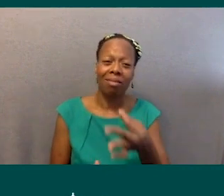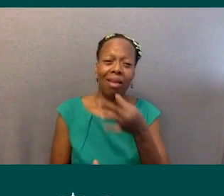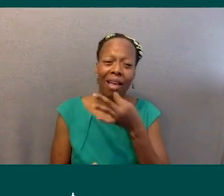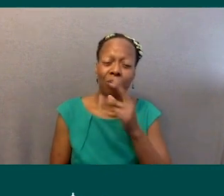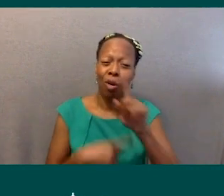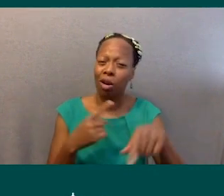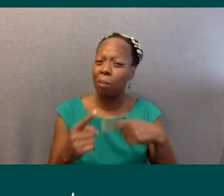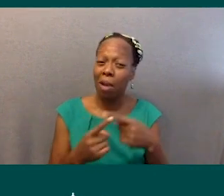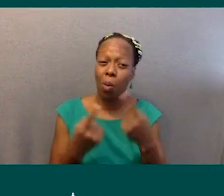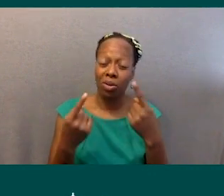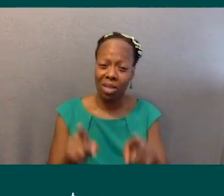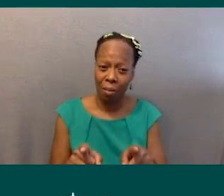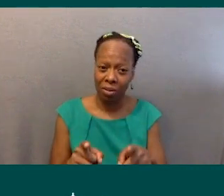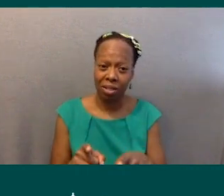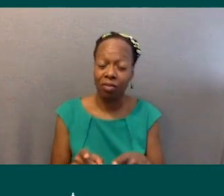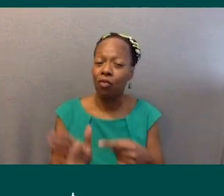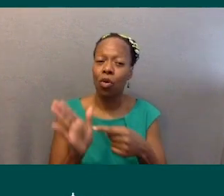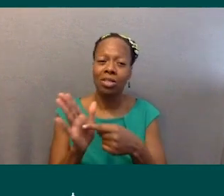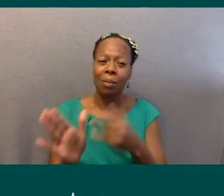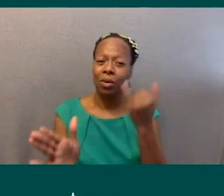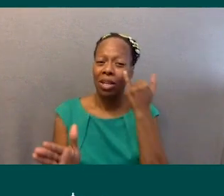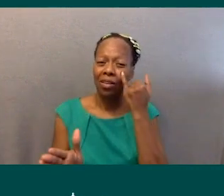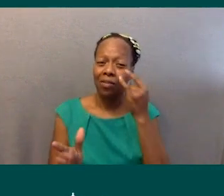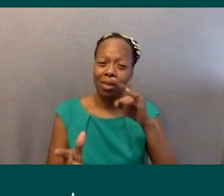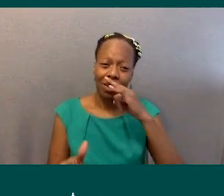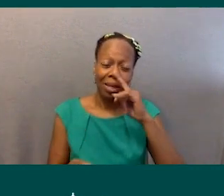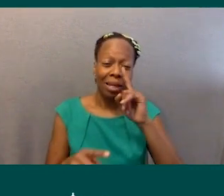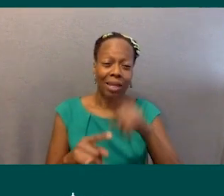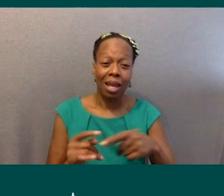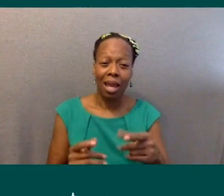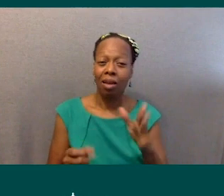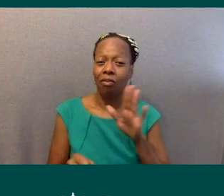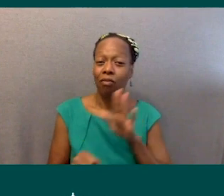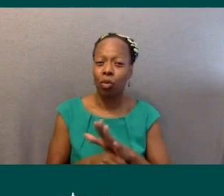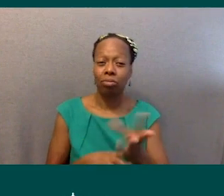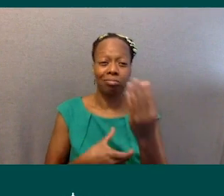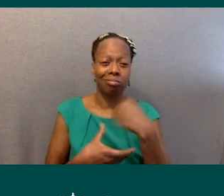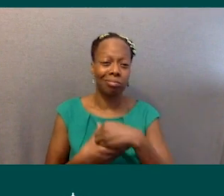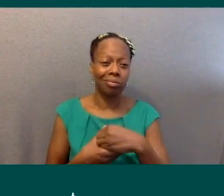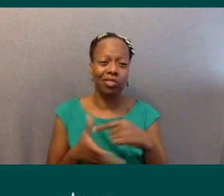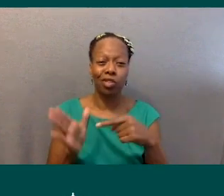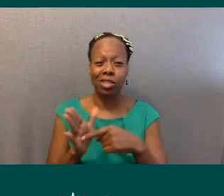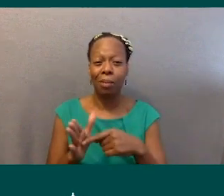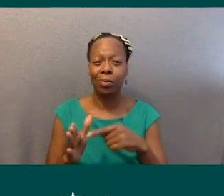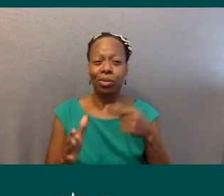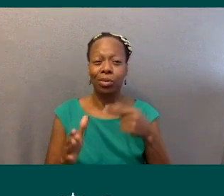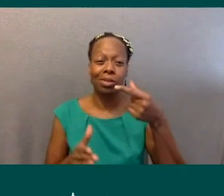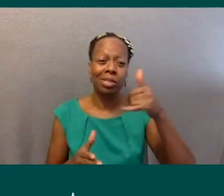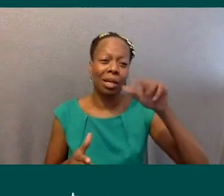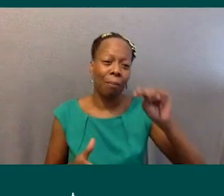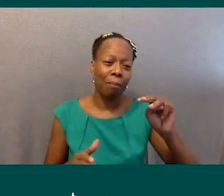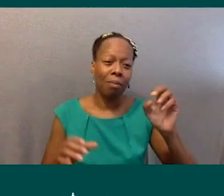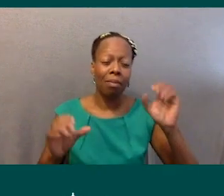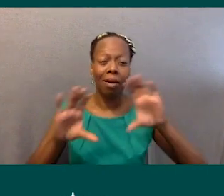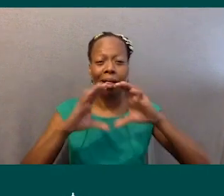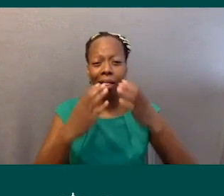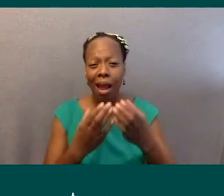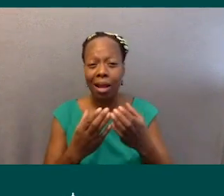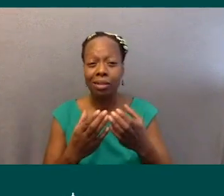or can't participate in gym, what else can they do? Is there something adaptive that they can do? Or maybe they just need some extra physical therapy